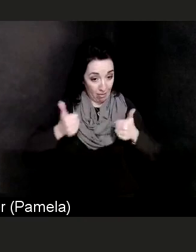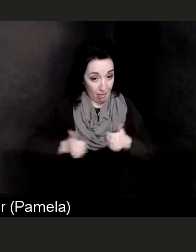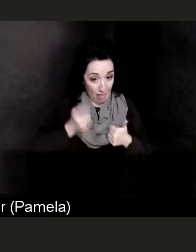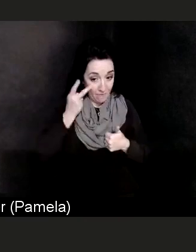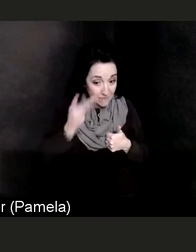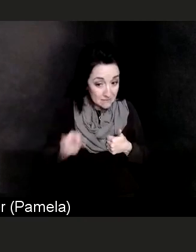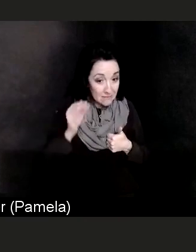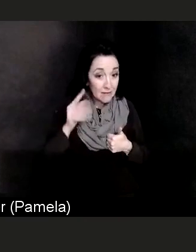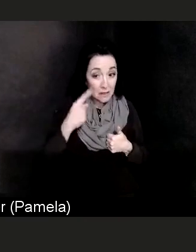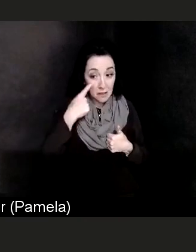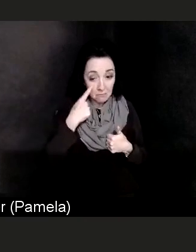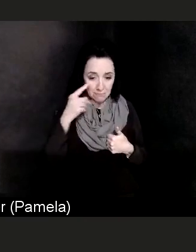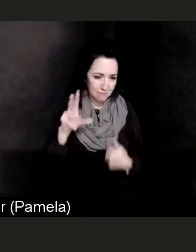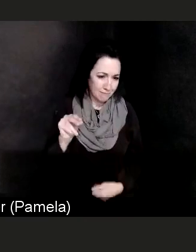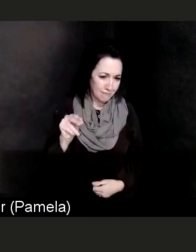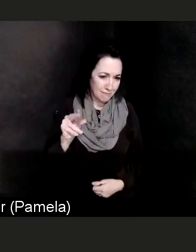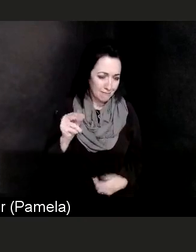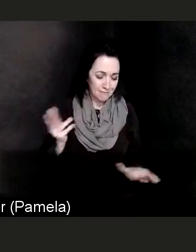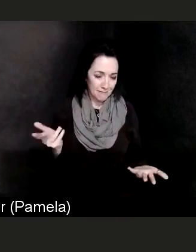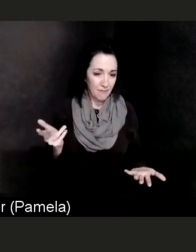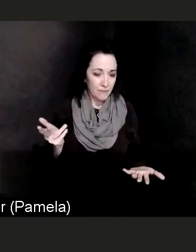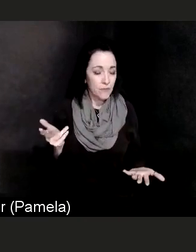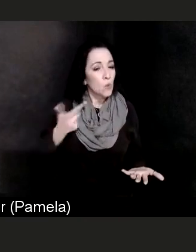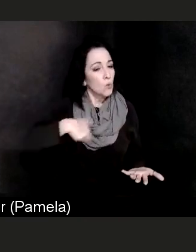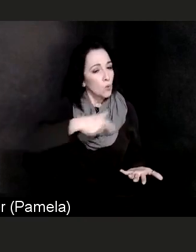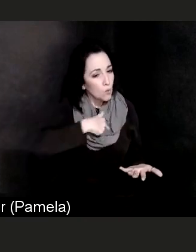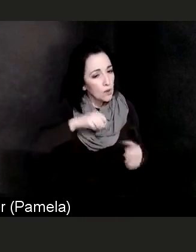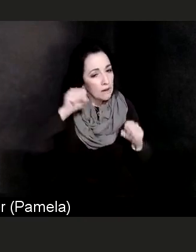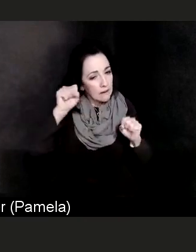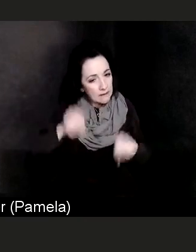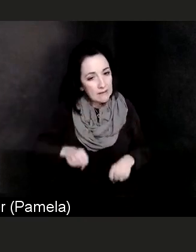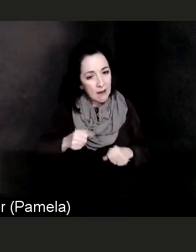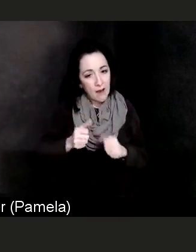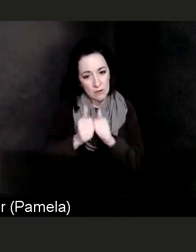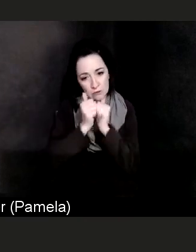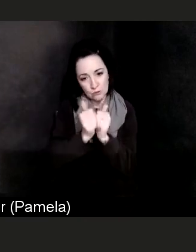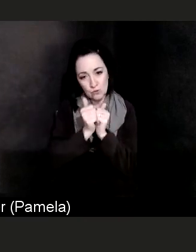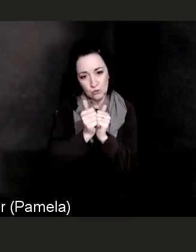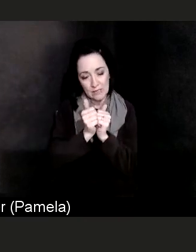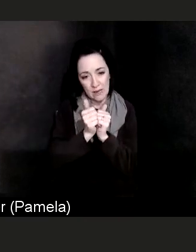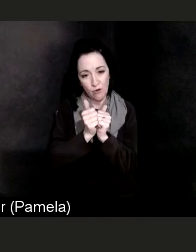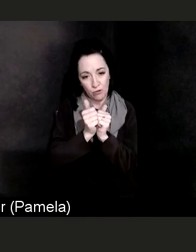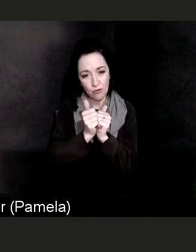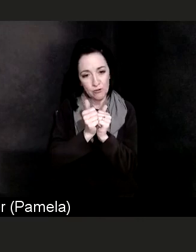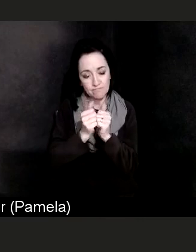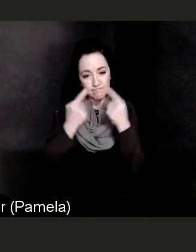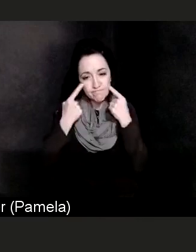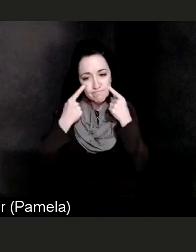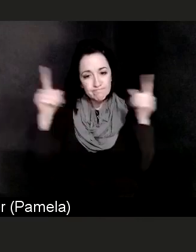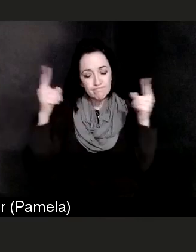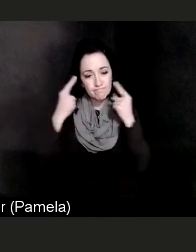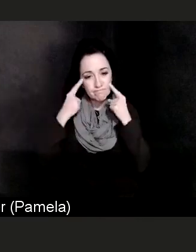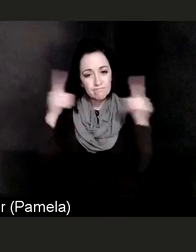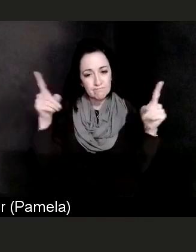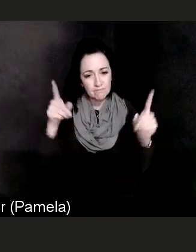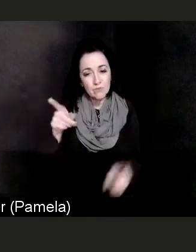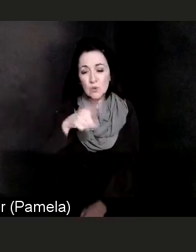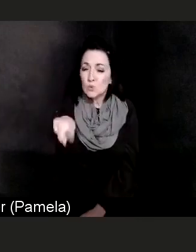and we will come out of it together, and when we do, you'll find that Beebe Healthcare is your community healthcare resource.